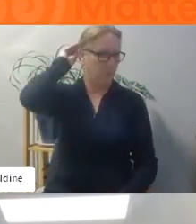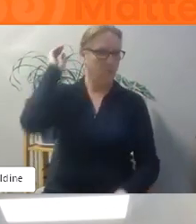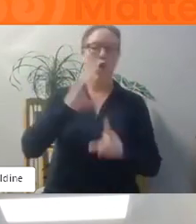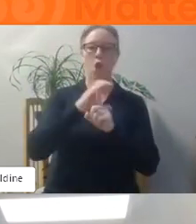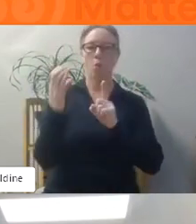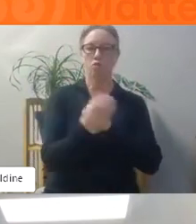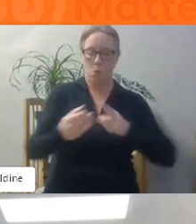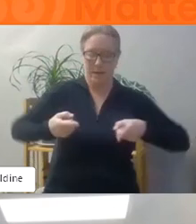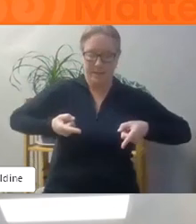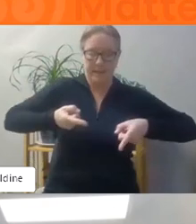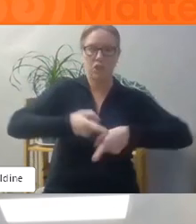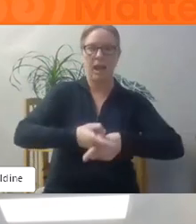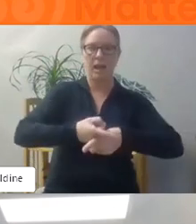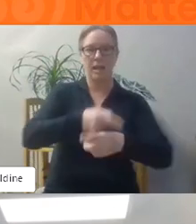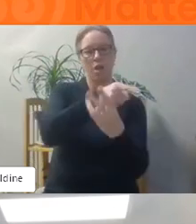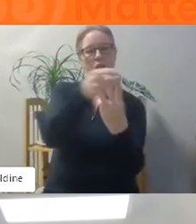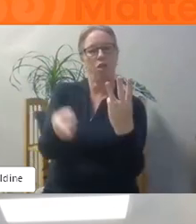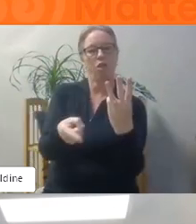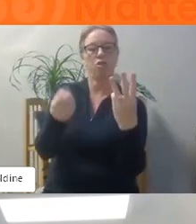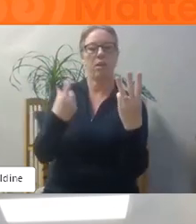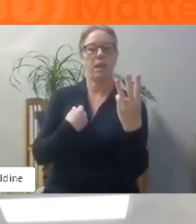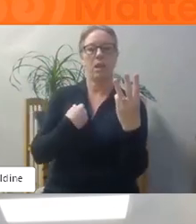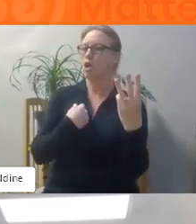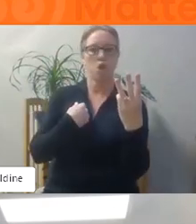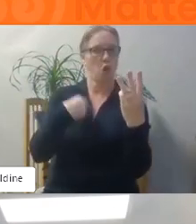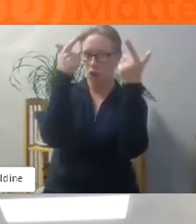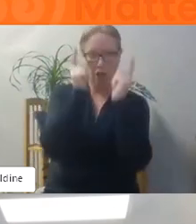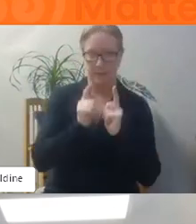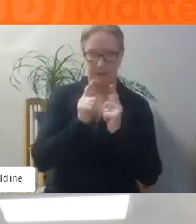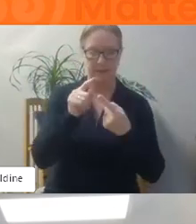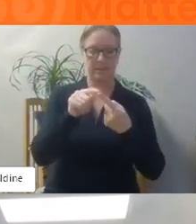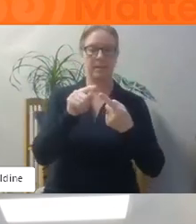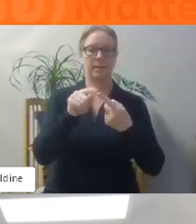where all the three forms of injustice, namely epistemic, participatory